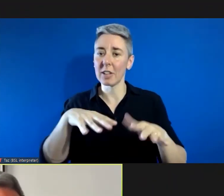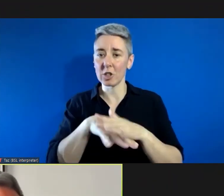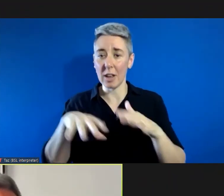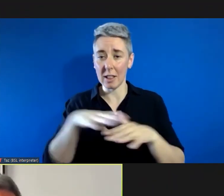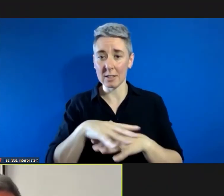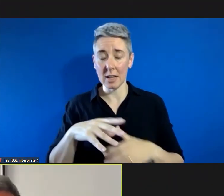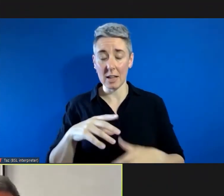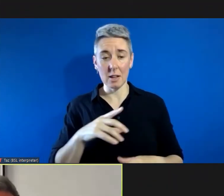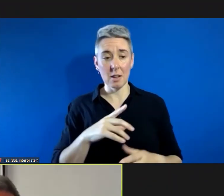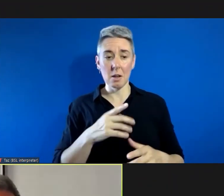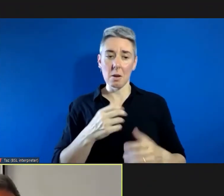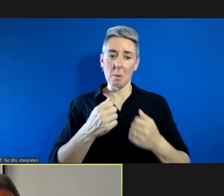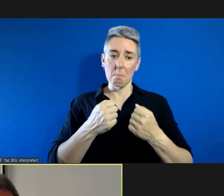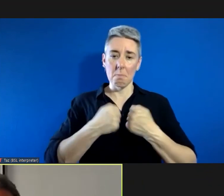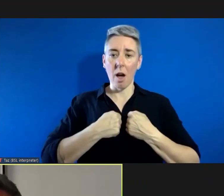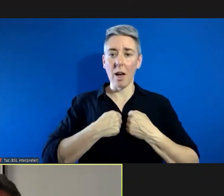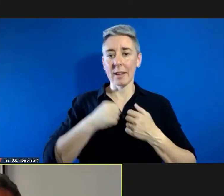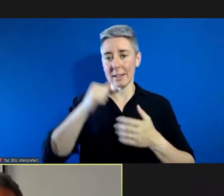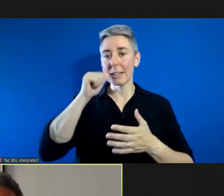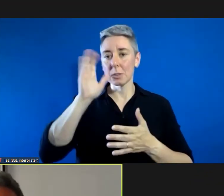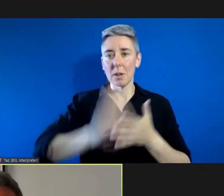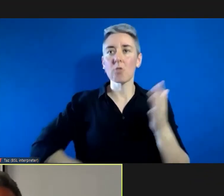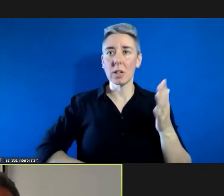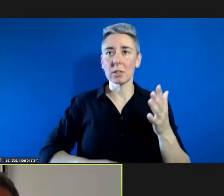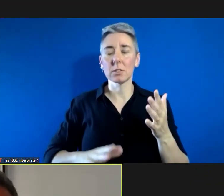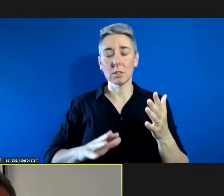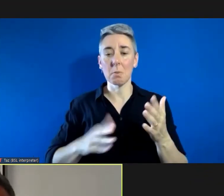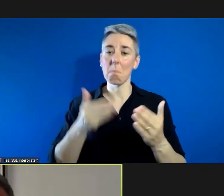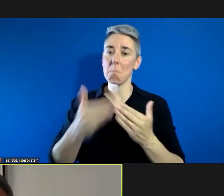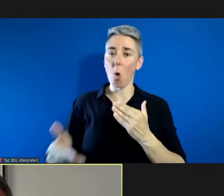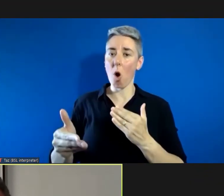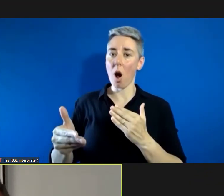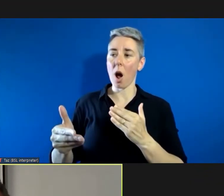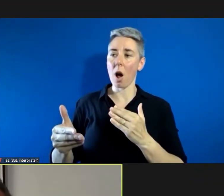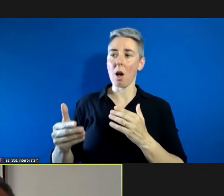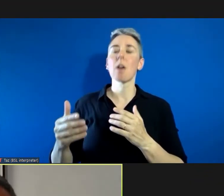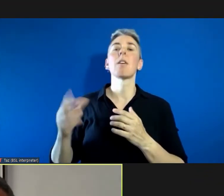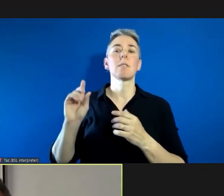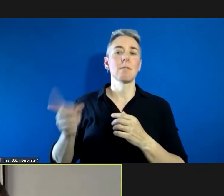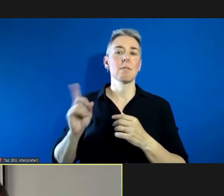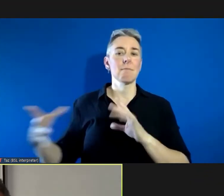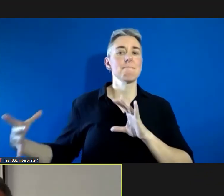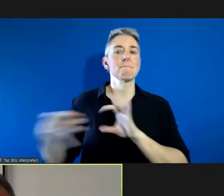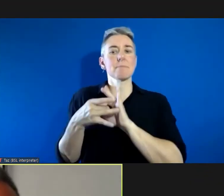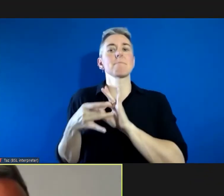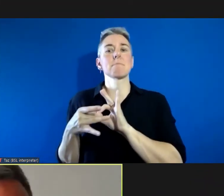my experience will chime much more with someone of my age whose come from whatever.